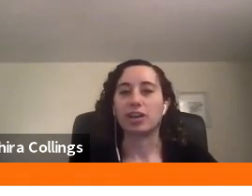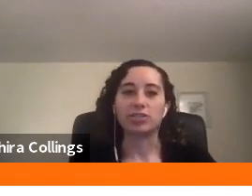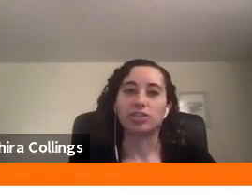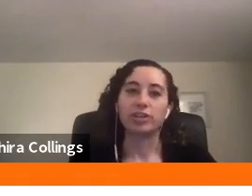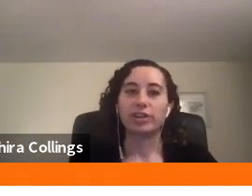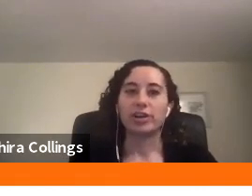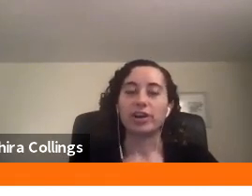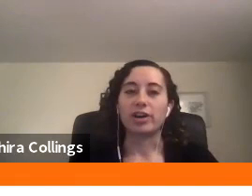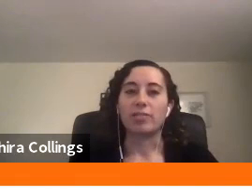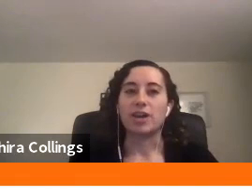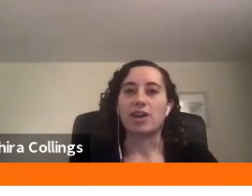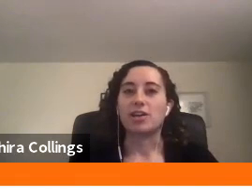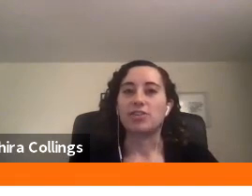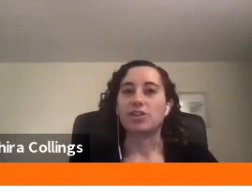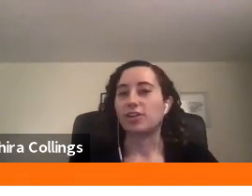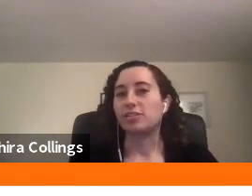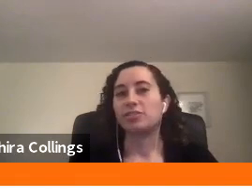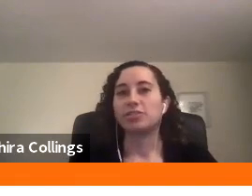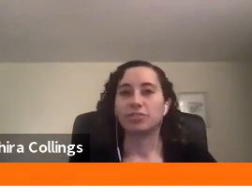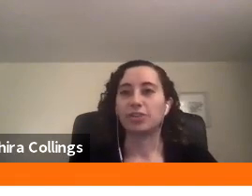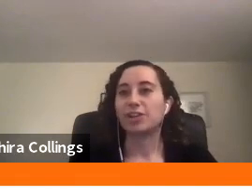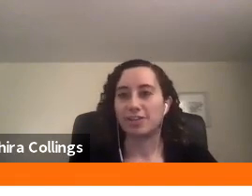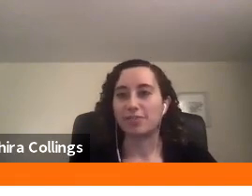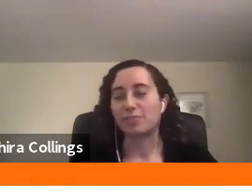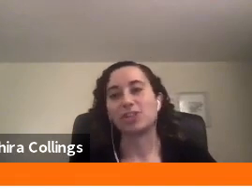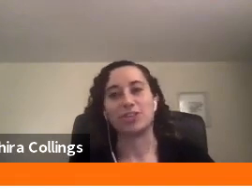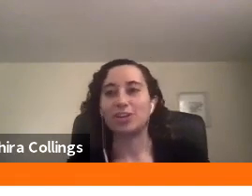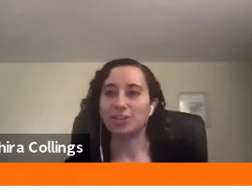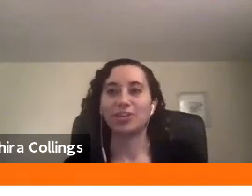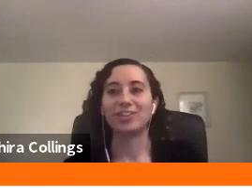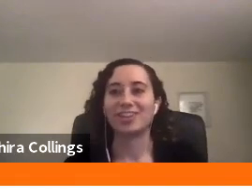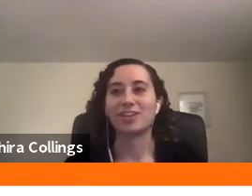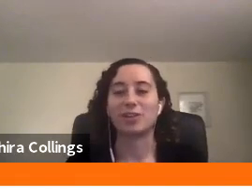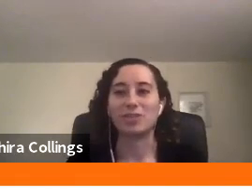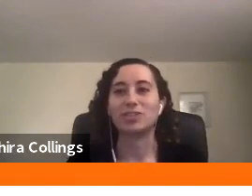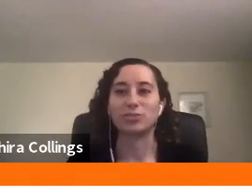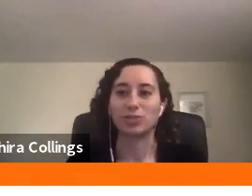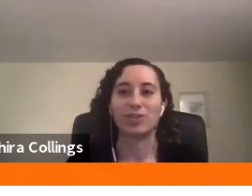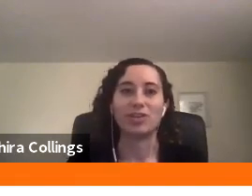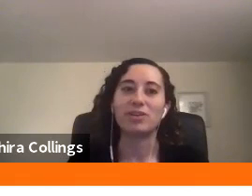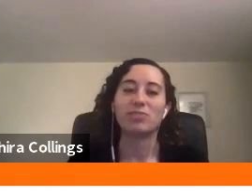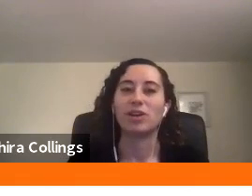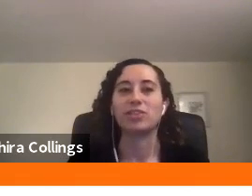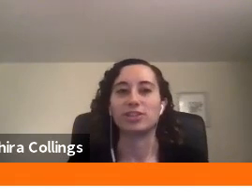and 20 percent of higher weight boys report being teased at school. This starts at a really young age.